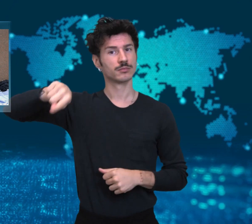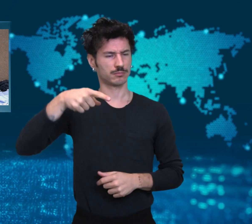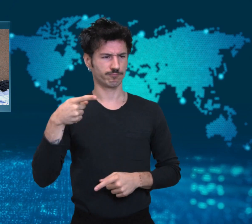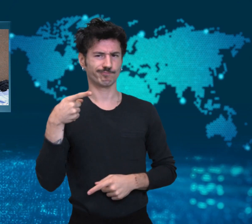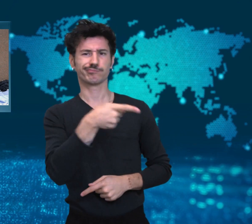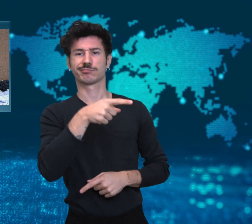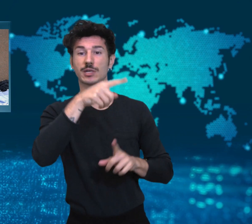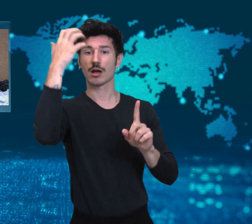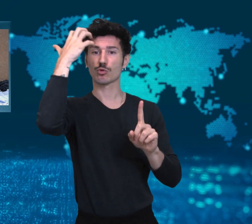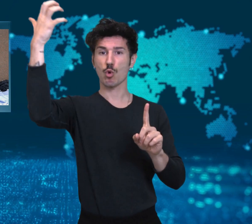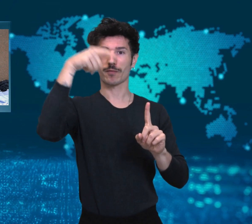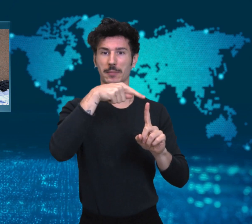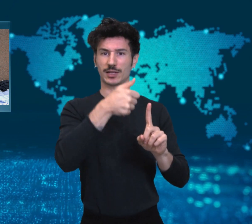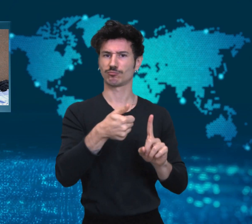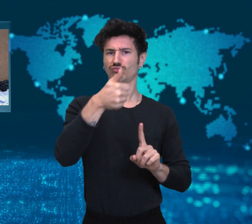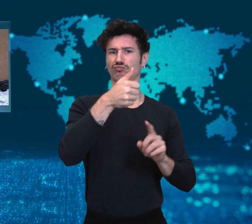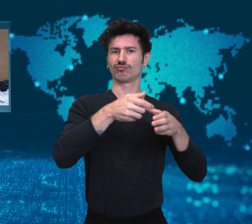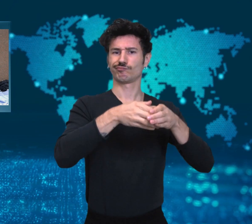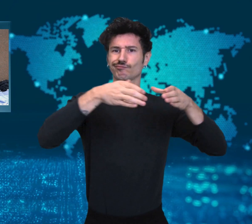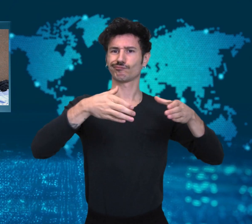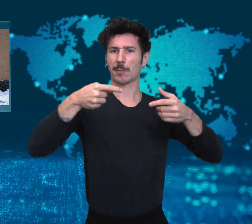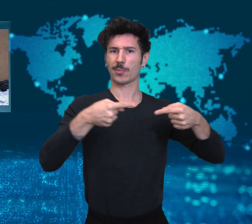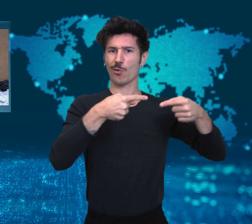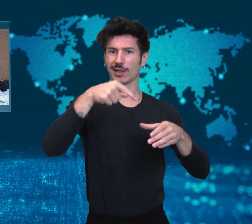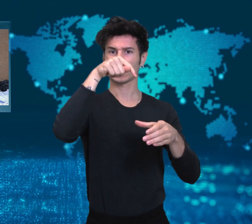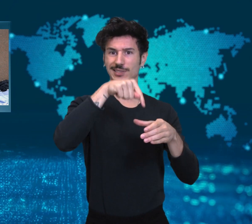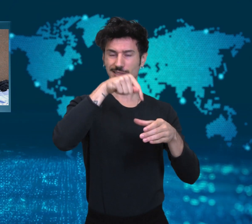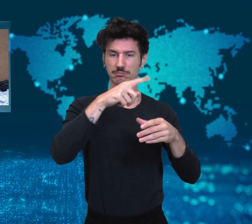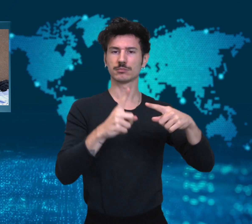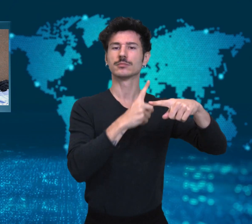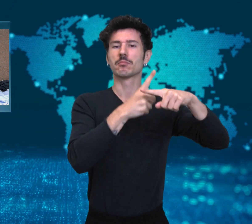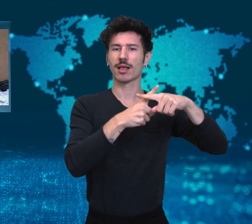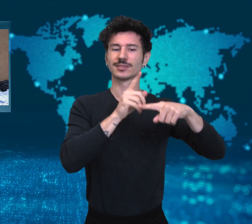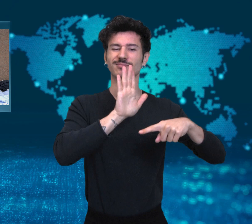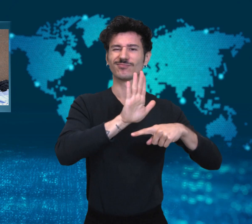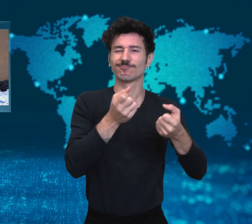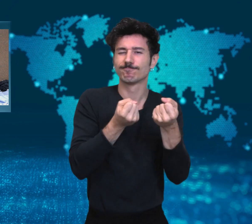and refuse to accept the results of the vote.